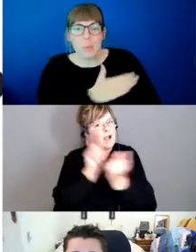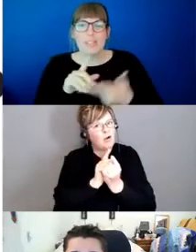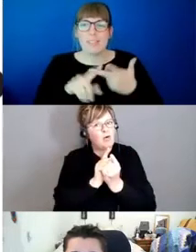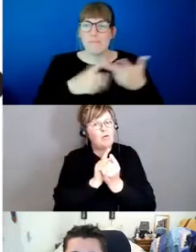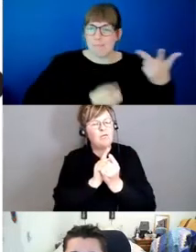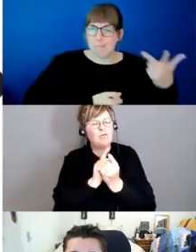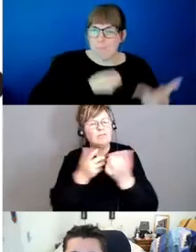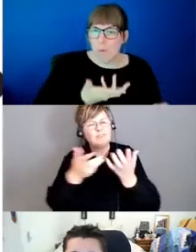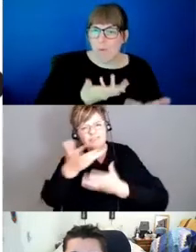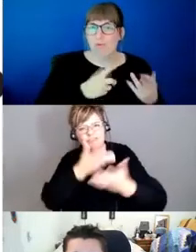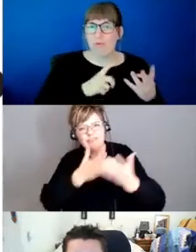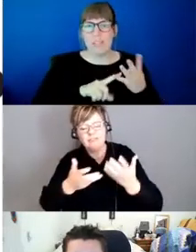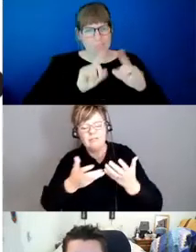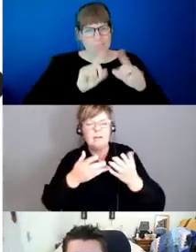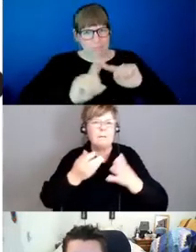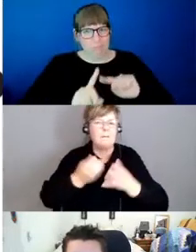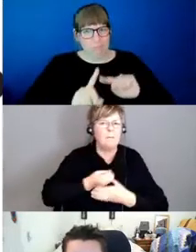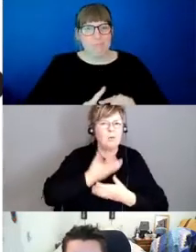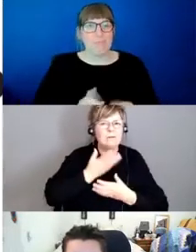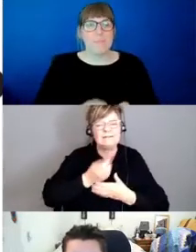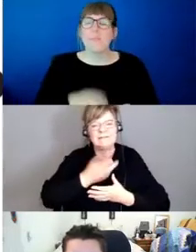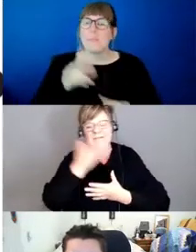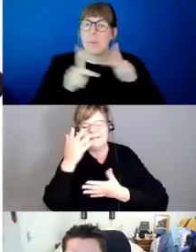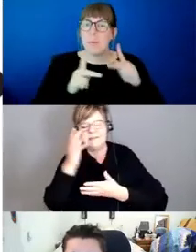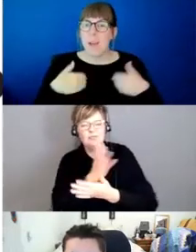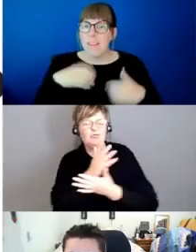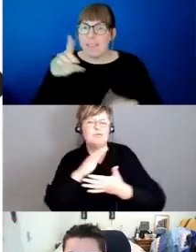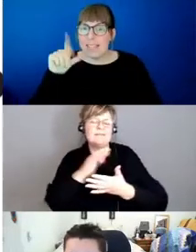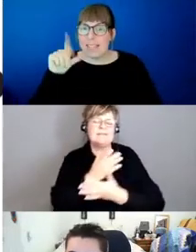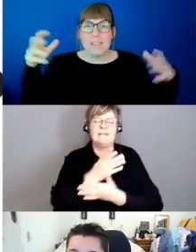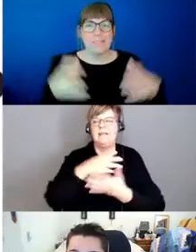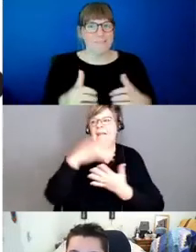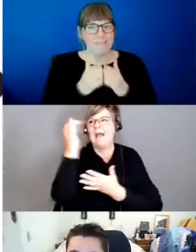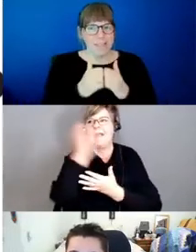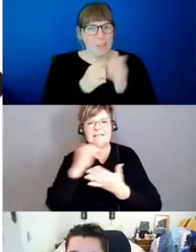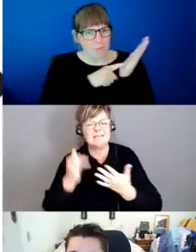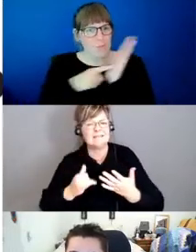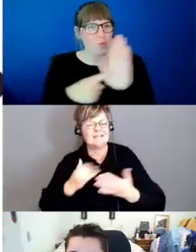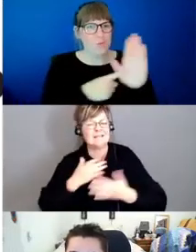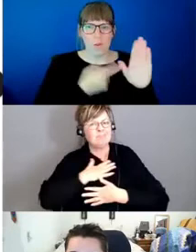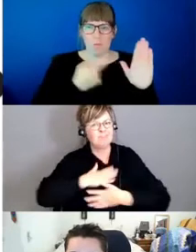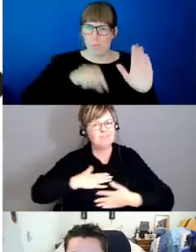OF PEOPLE WITH DISABILITIES AND SO THAT WE CAN ACHIEVE ANYTHING. SO I HAVE TO DO A BIT